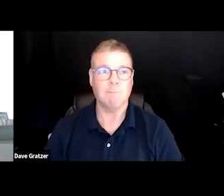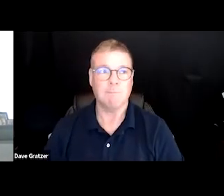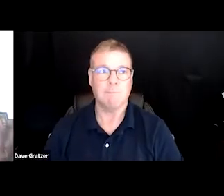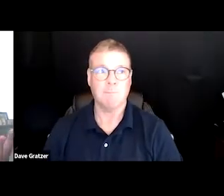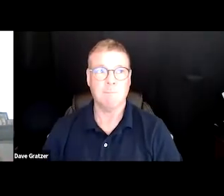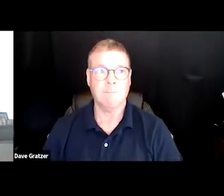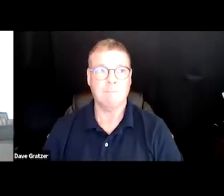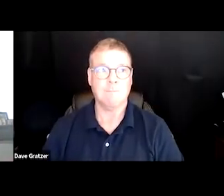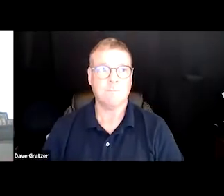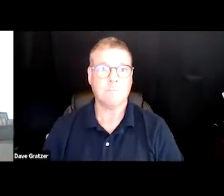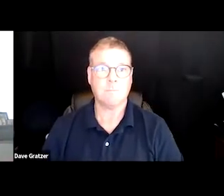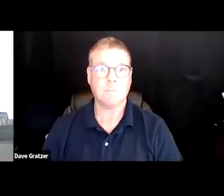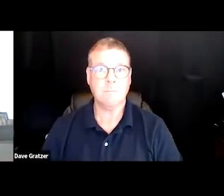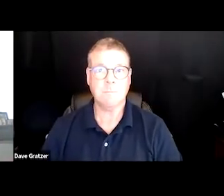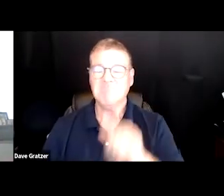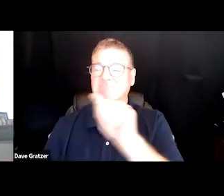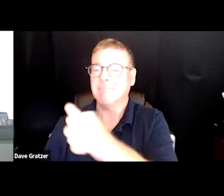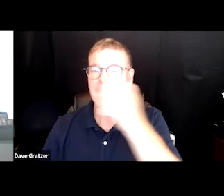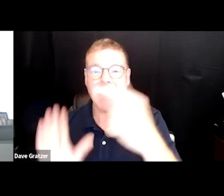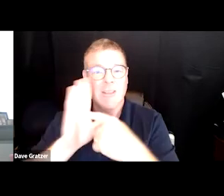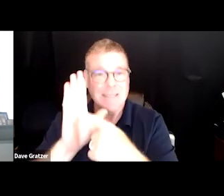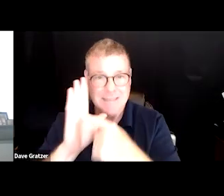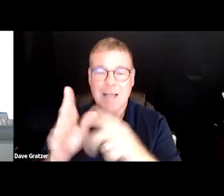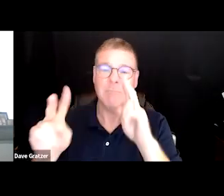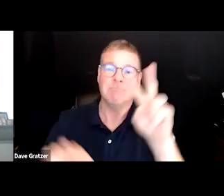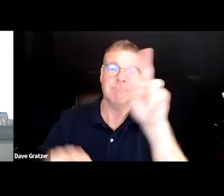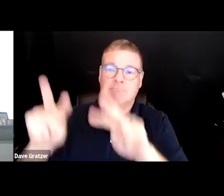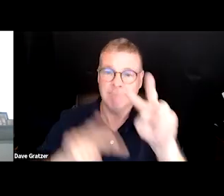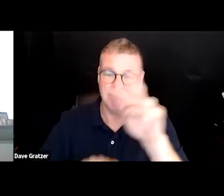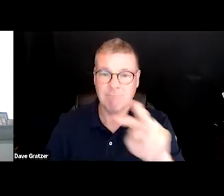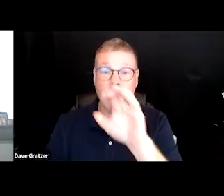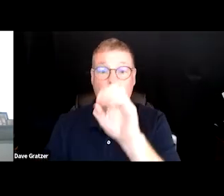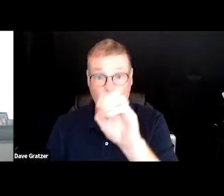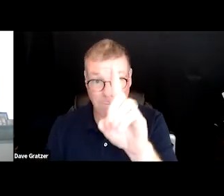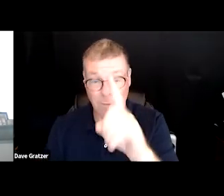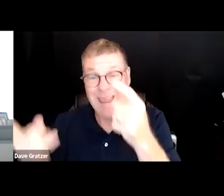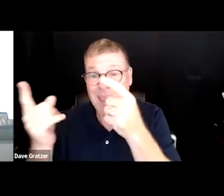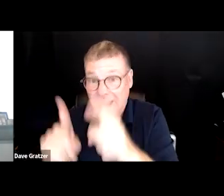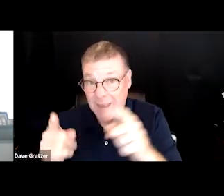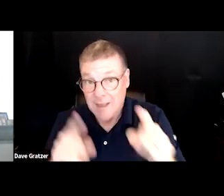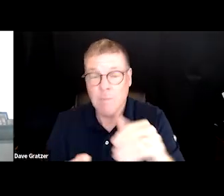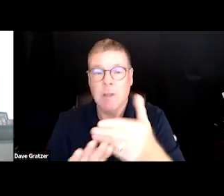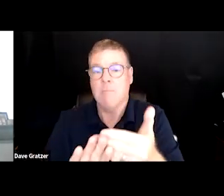And this is just another example. It allows us to look at overdoses that happen for individuals prior to coming into the jail